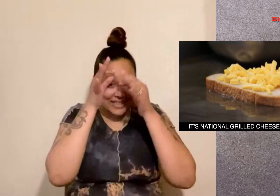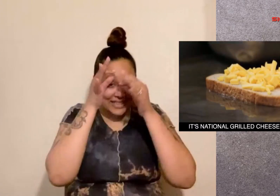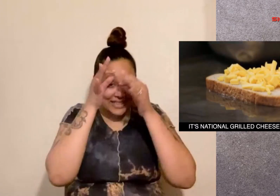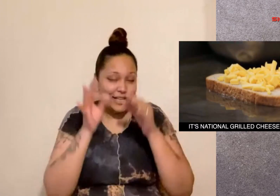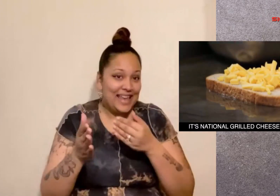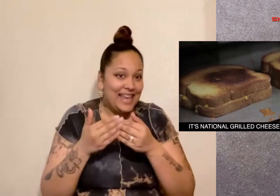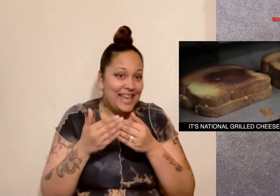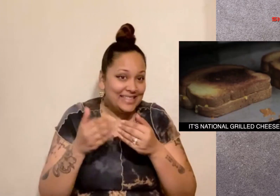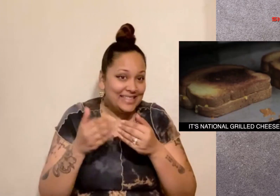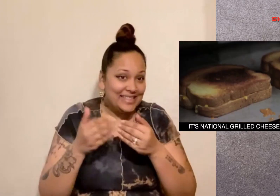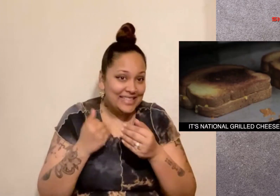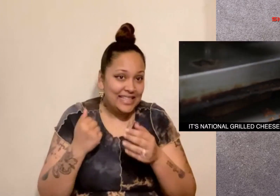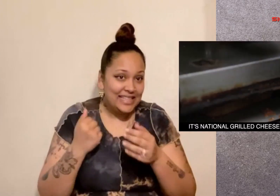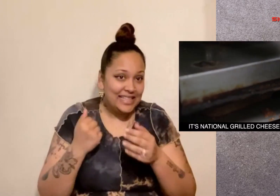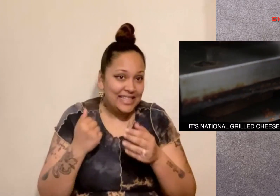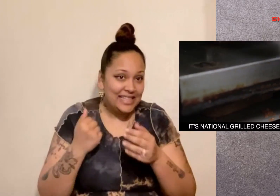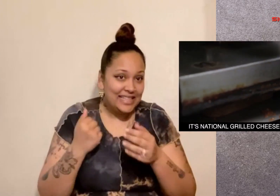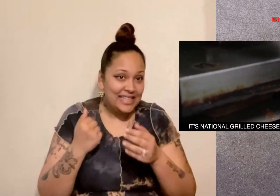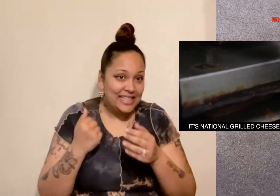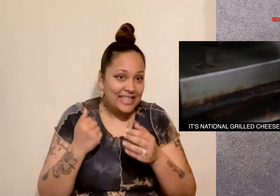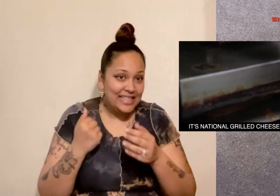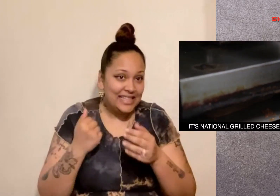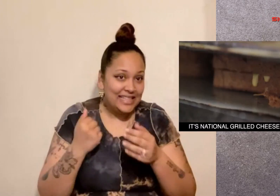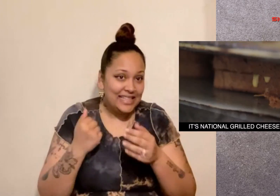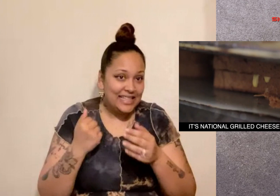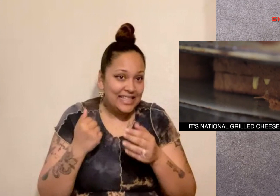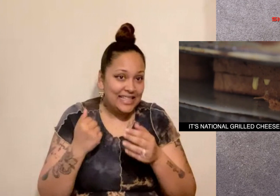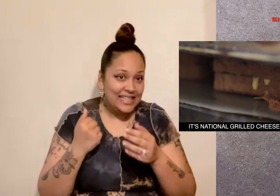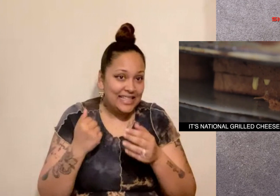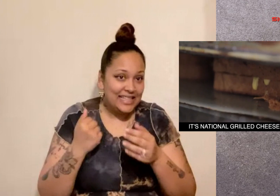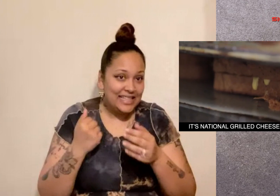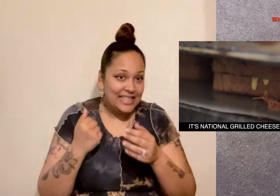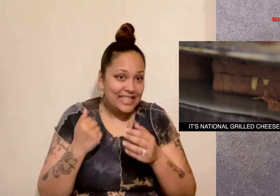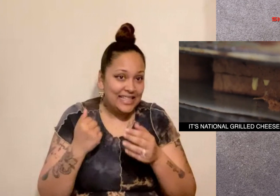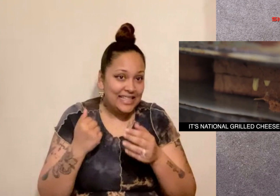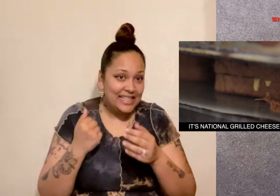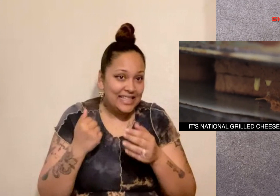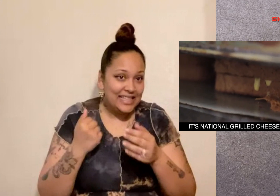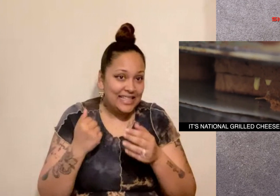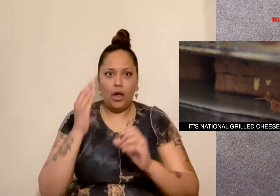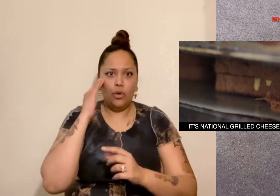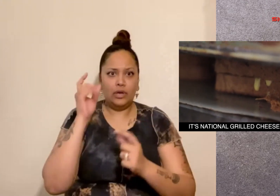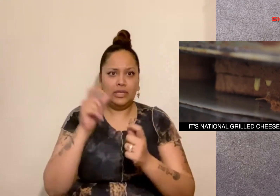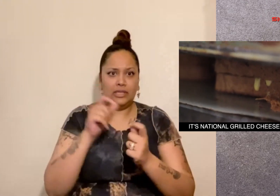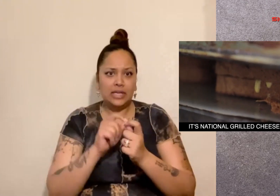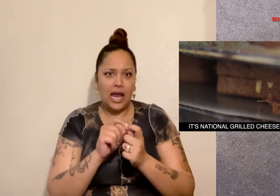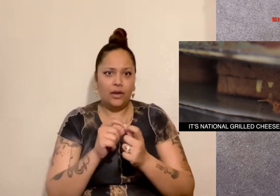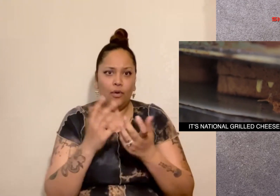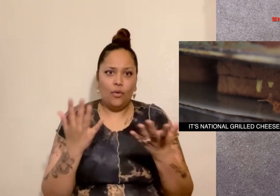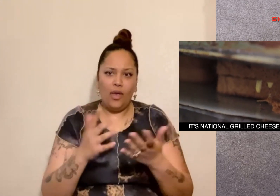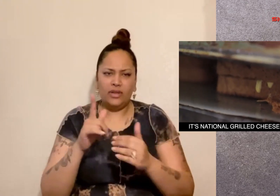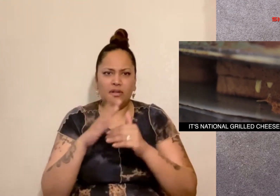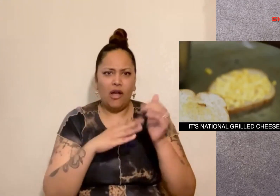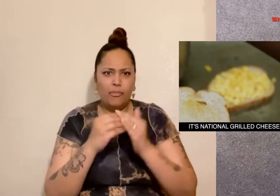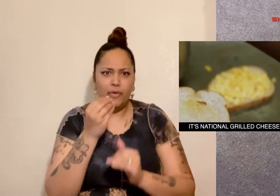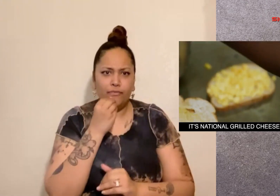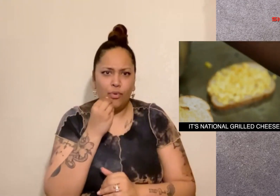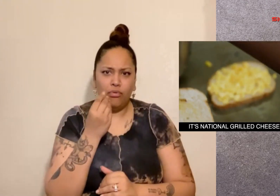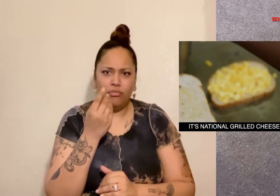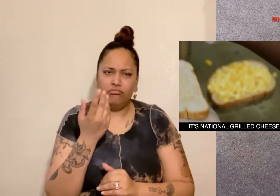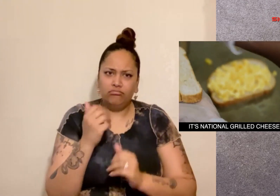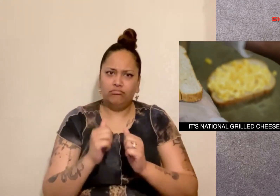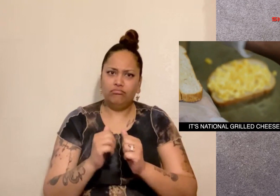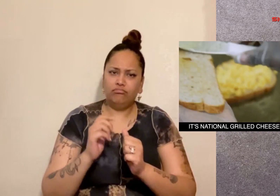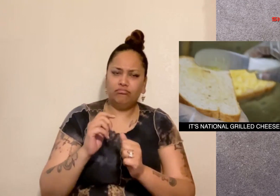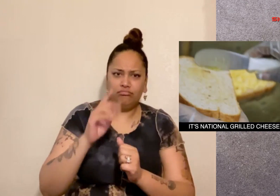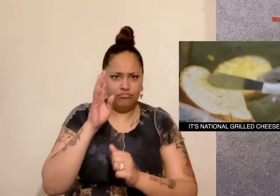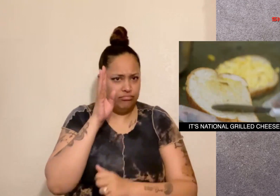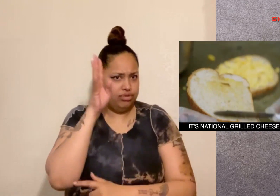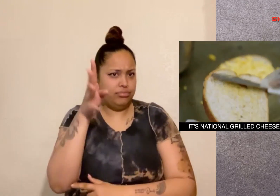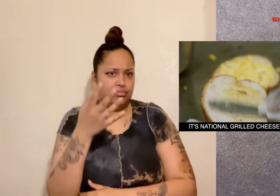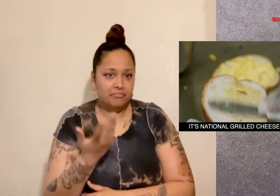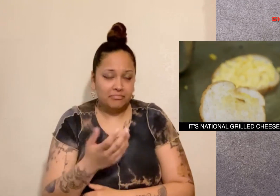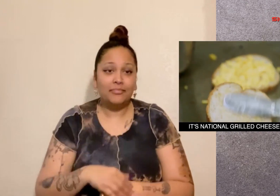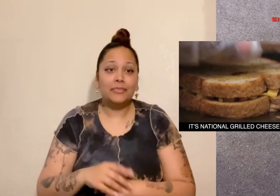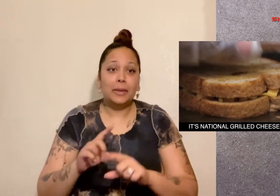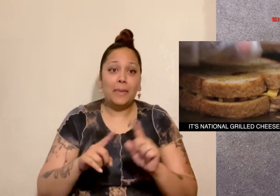is easy it's national grilled cheese sandwich day nobody knows exactly when this comfort